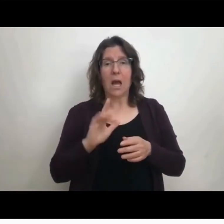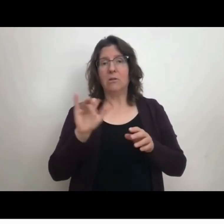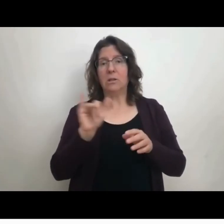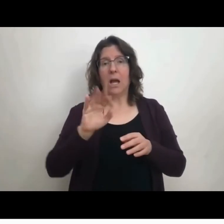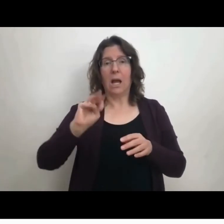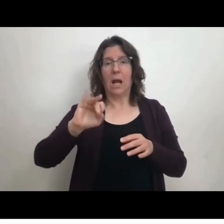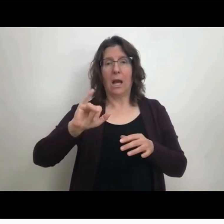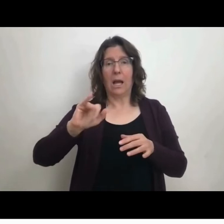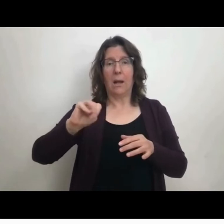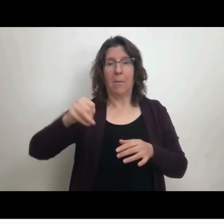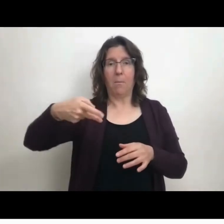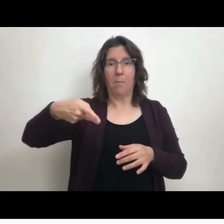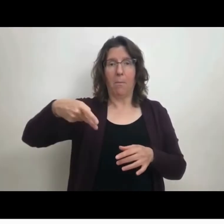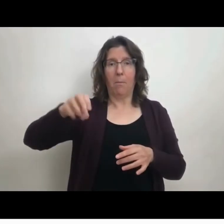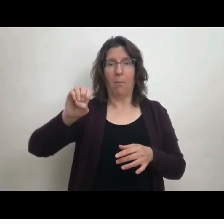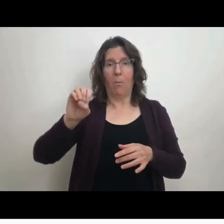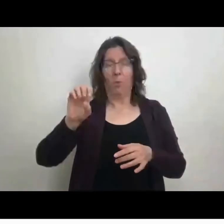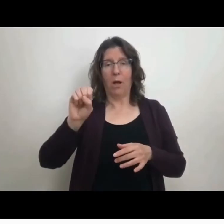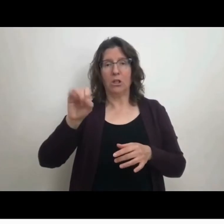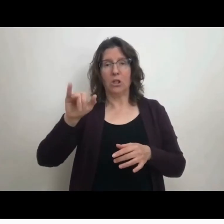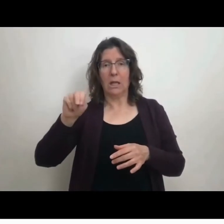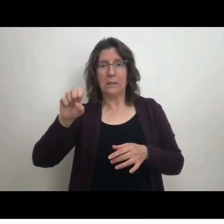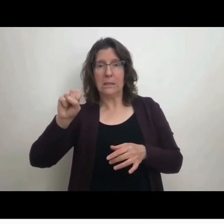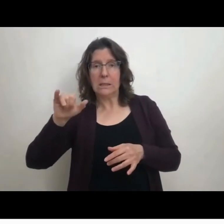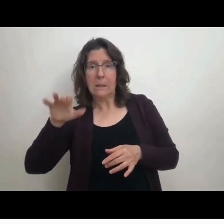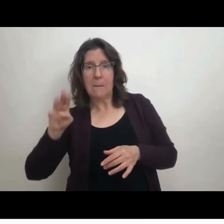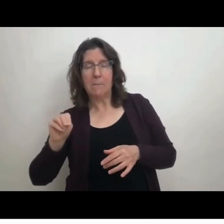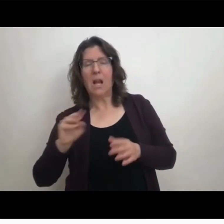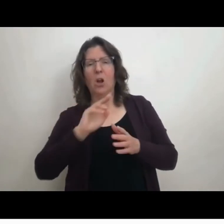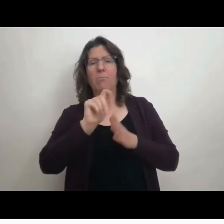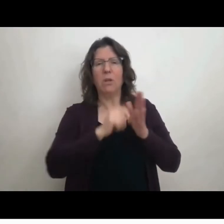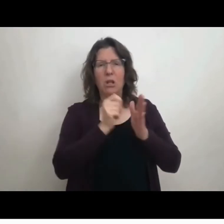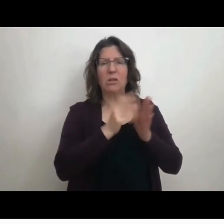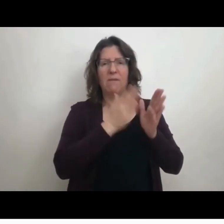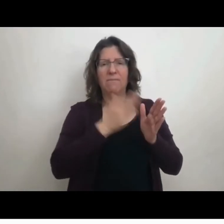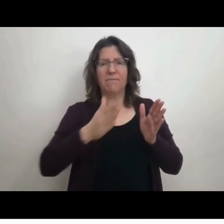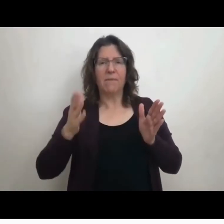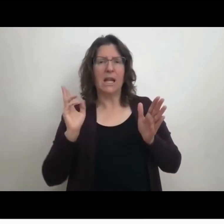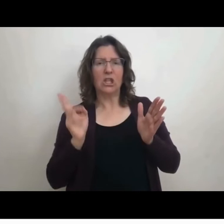We studied different styles of art, for example, impressionism.